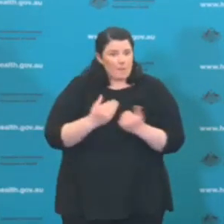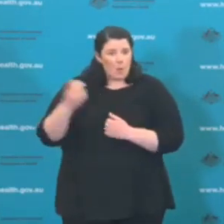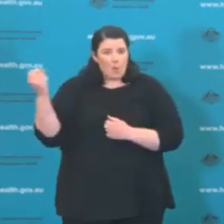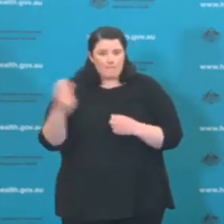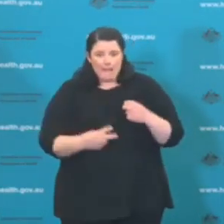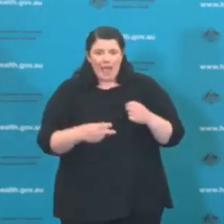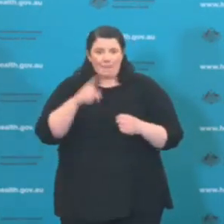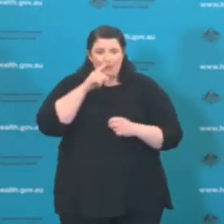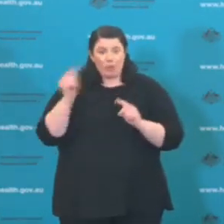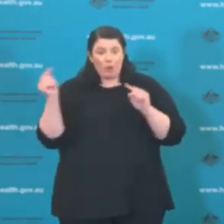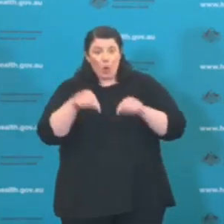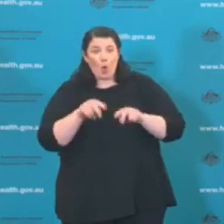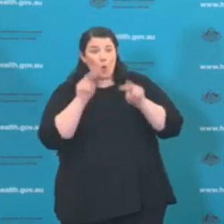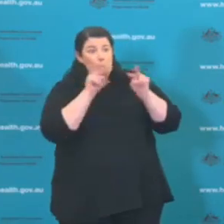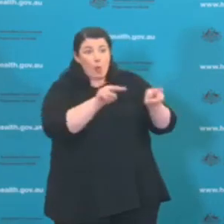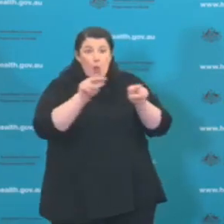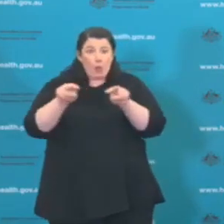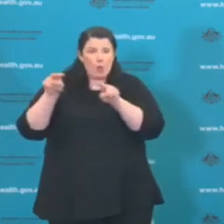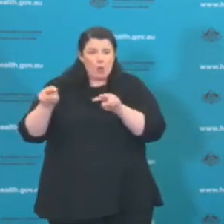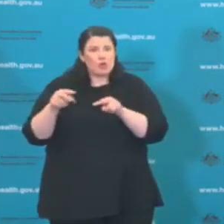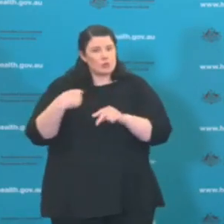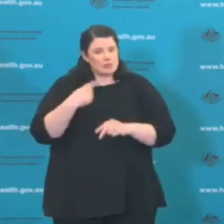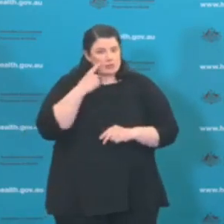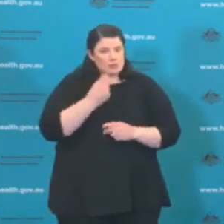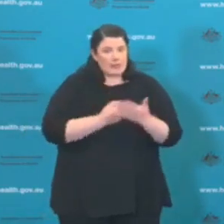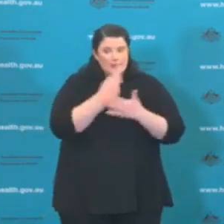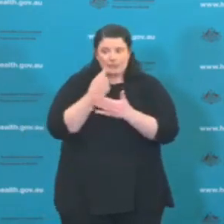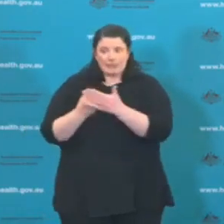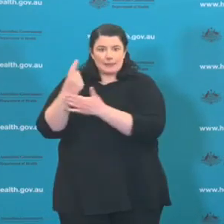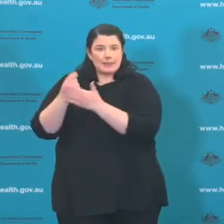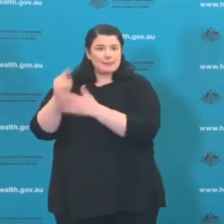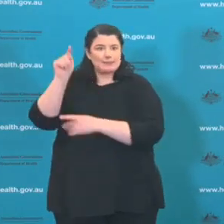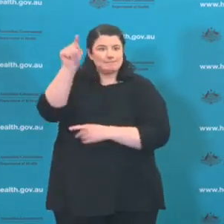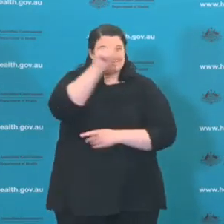there anything that health authorities have observed about the